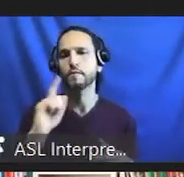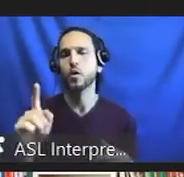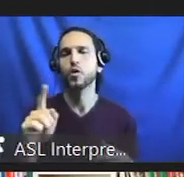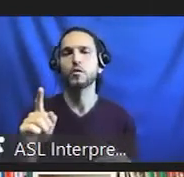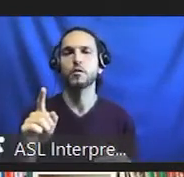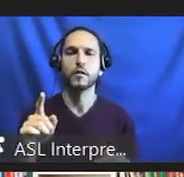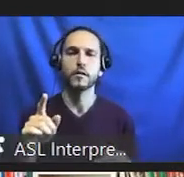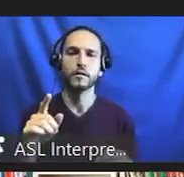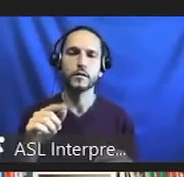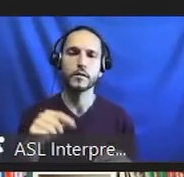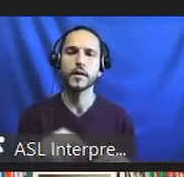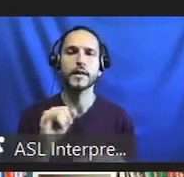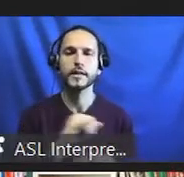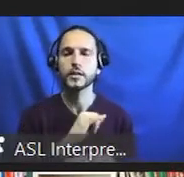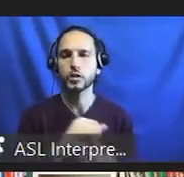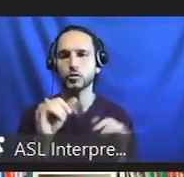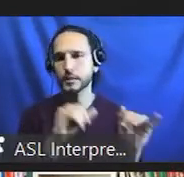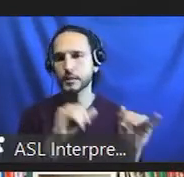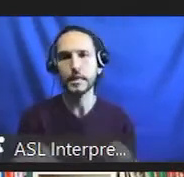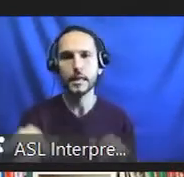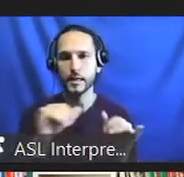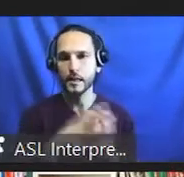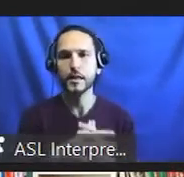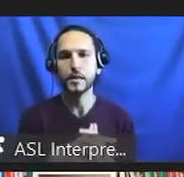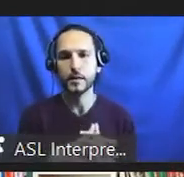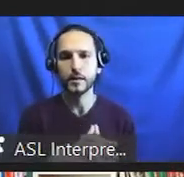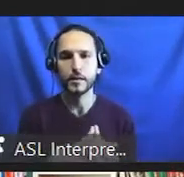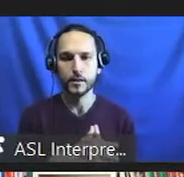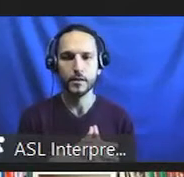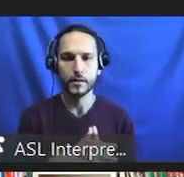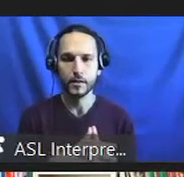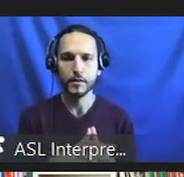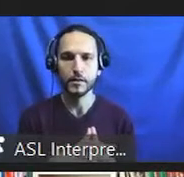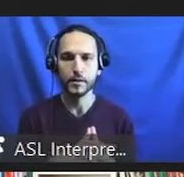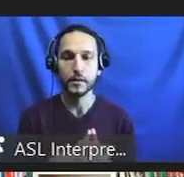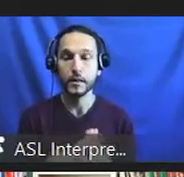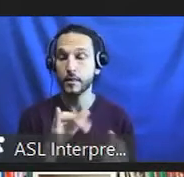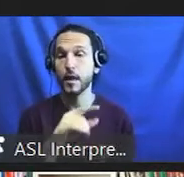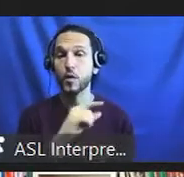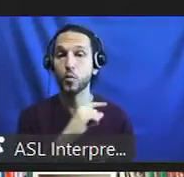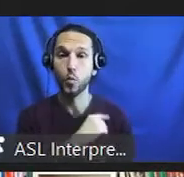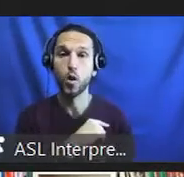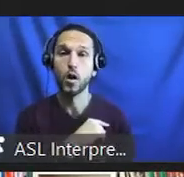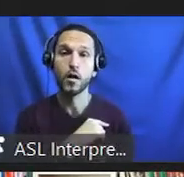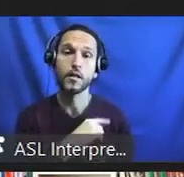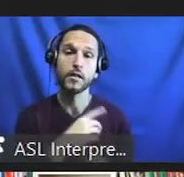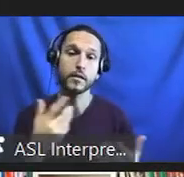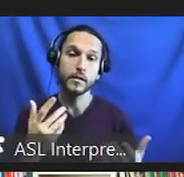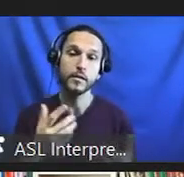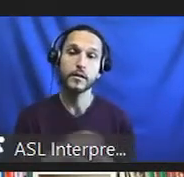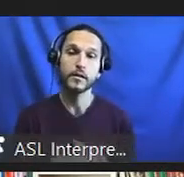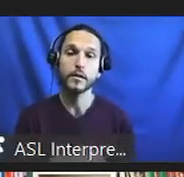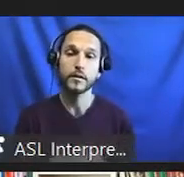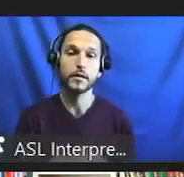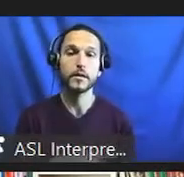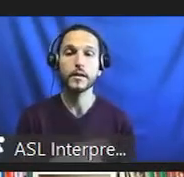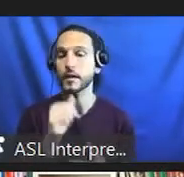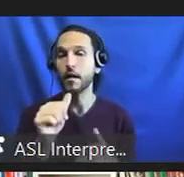standards in that case. No question. That's right. If the quality is insufficient, then what's the point?